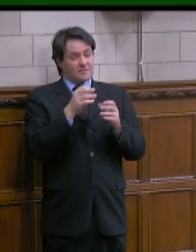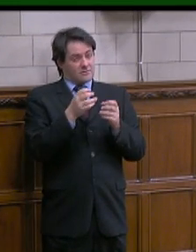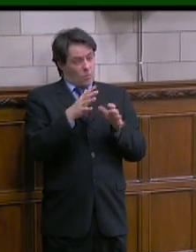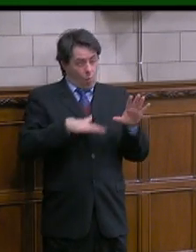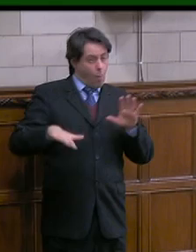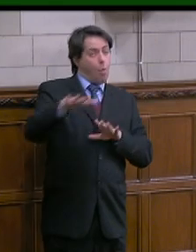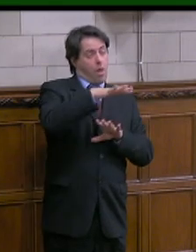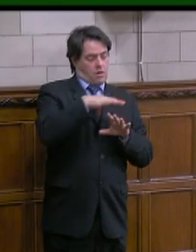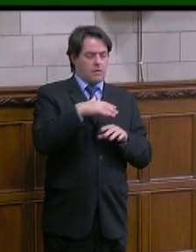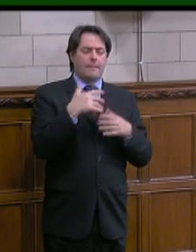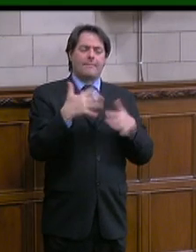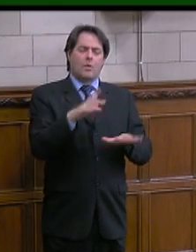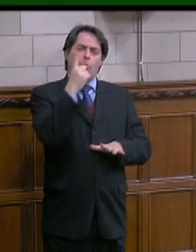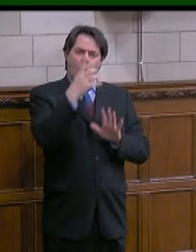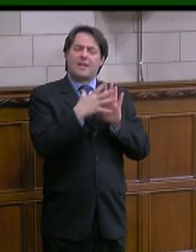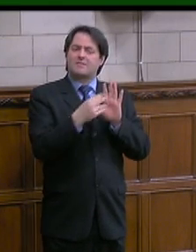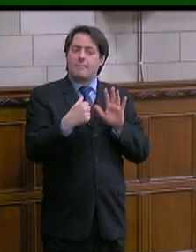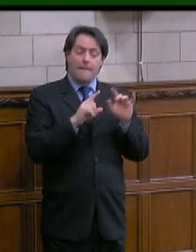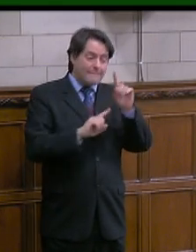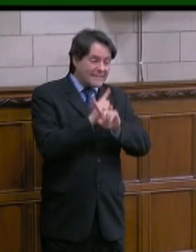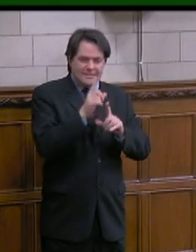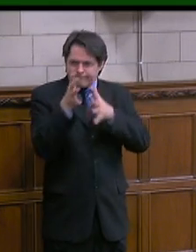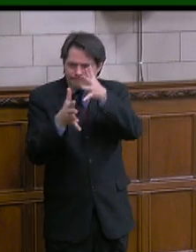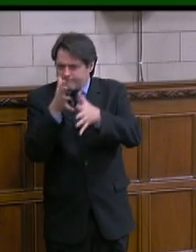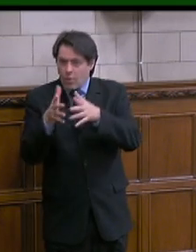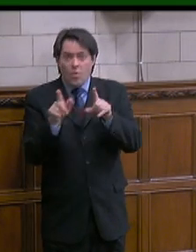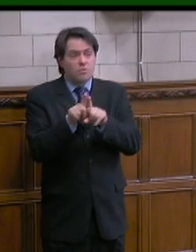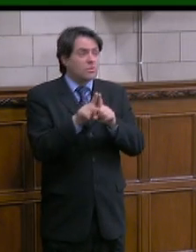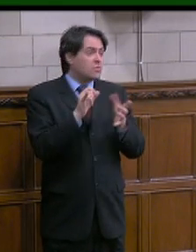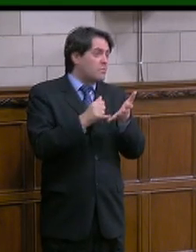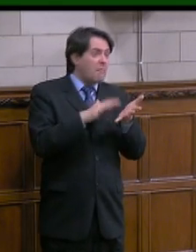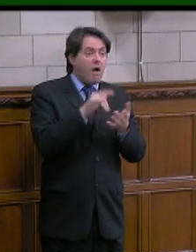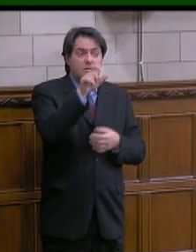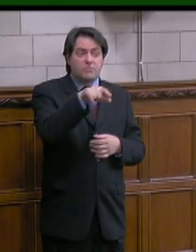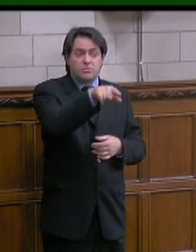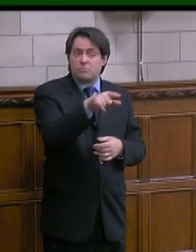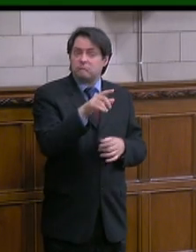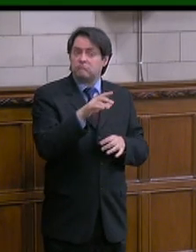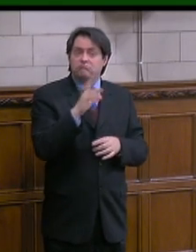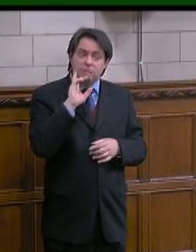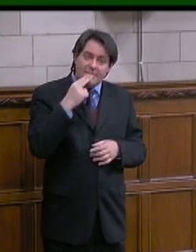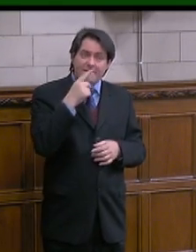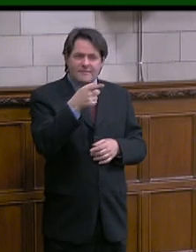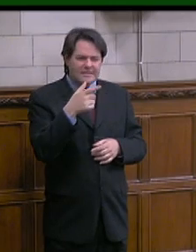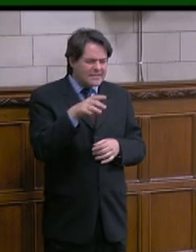I gave an example of a meeting, but I have also been in a supermarket with a non-hearing person who did not understand what the cashier was saying.